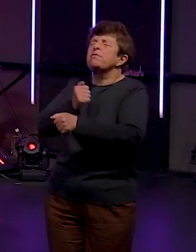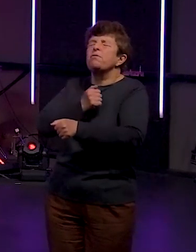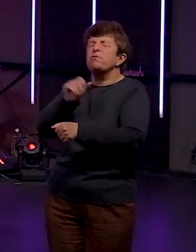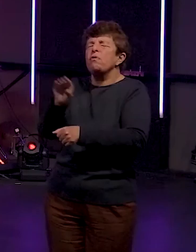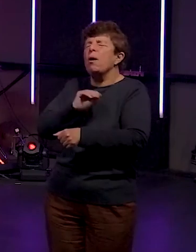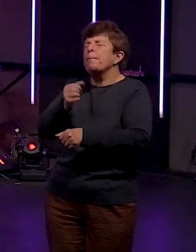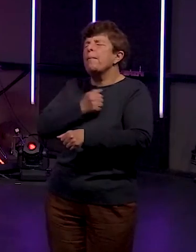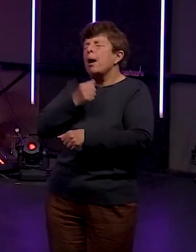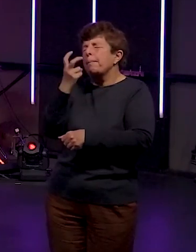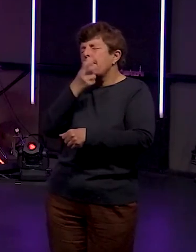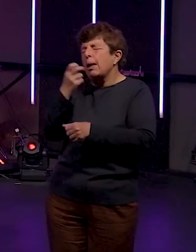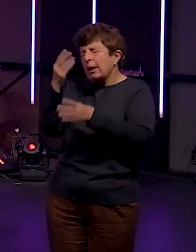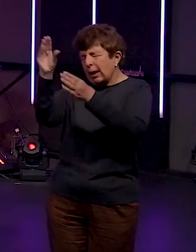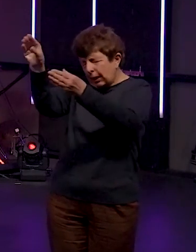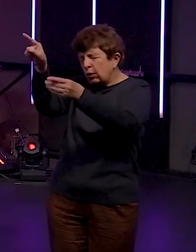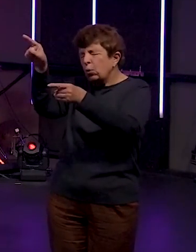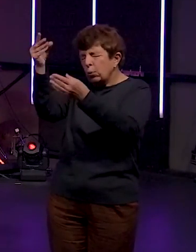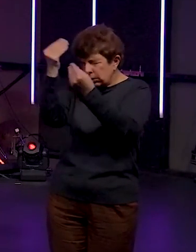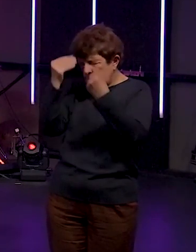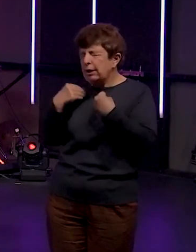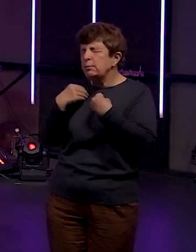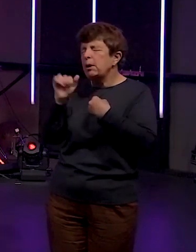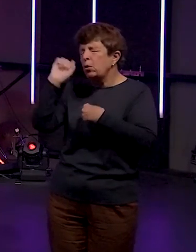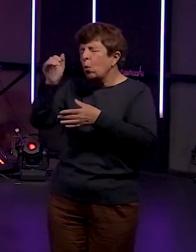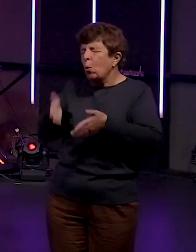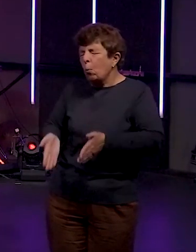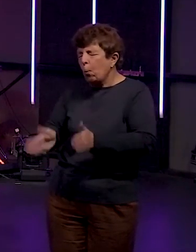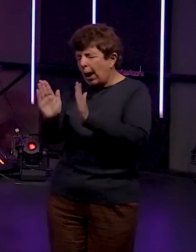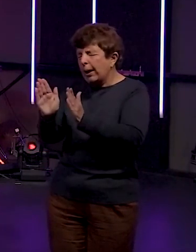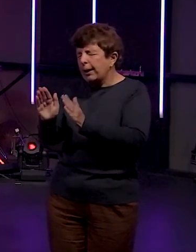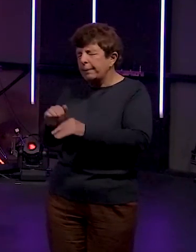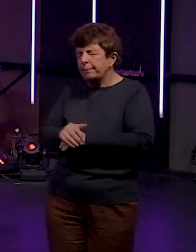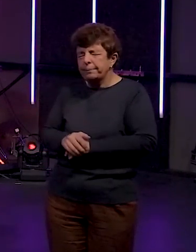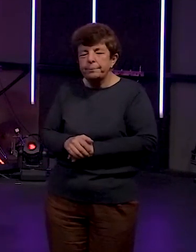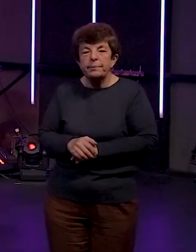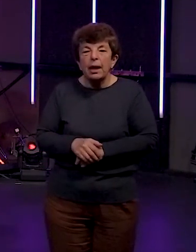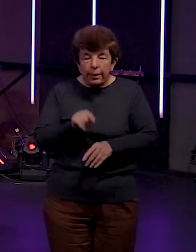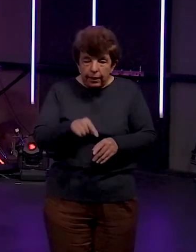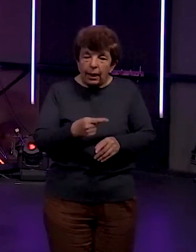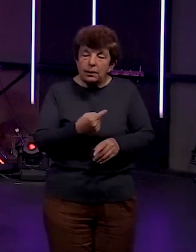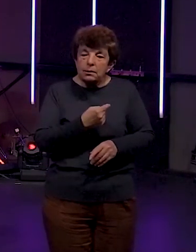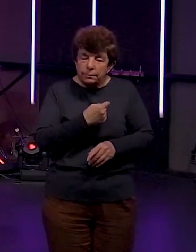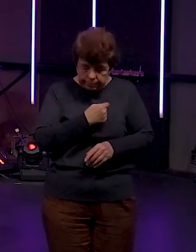teach me your ways." That's a consecration that the psalmist